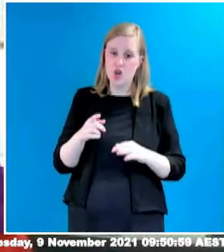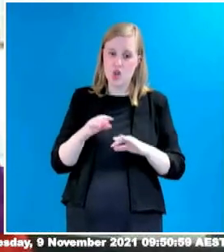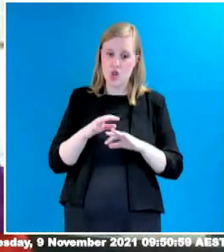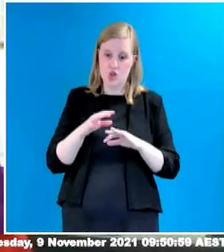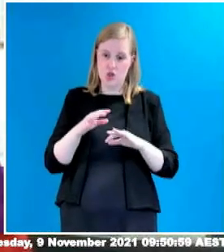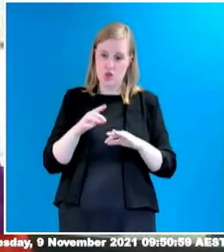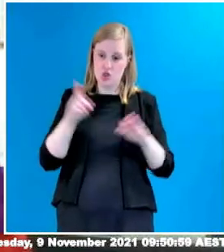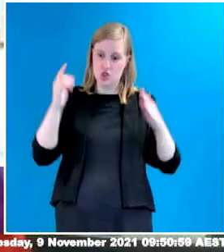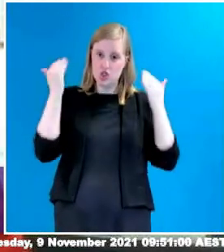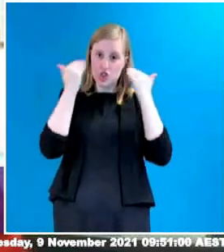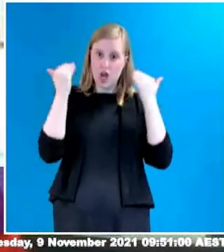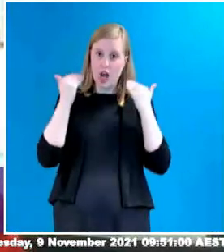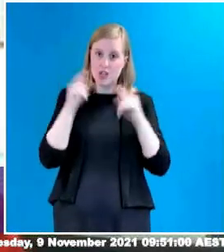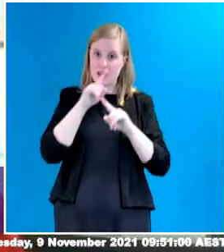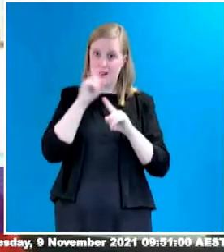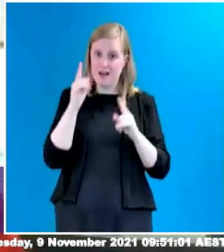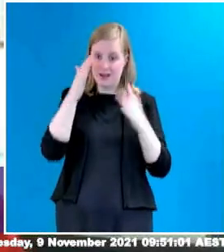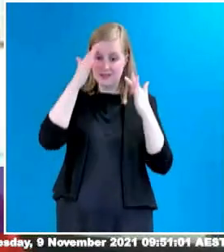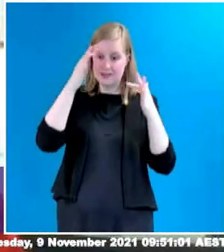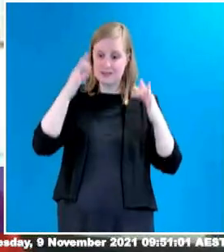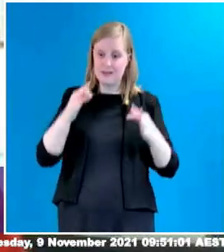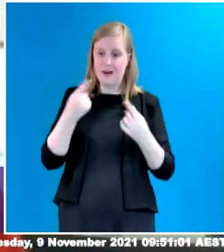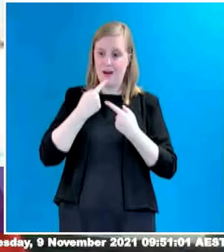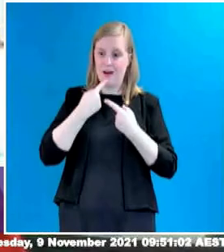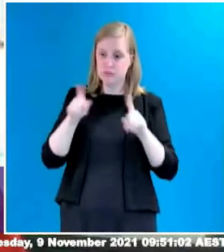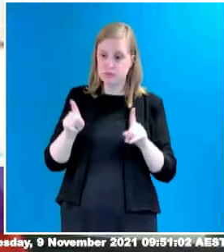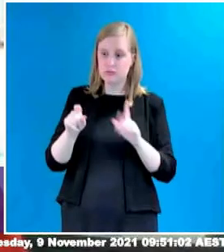the ACT, in terms of rights protection?